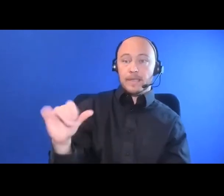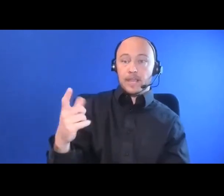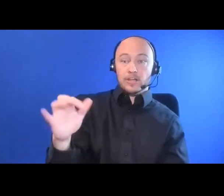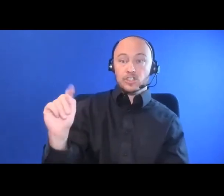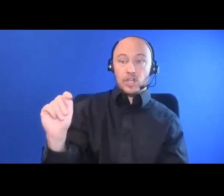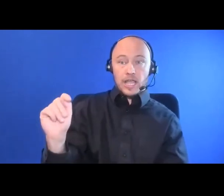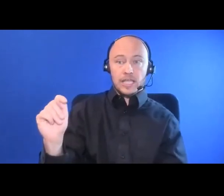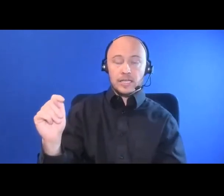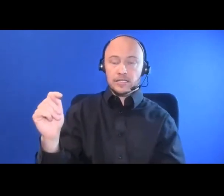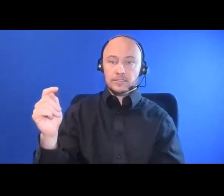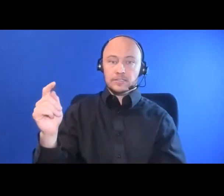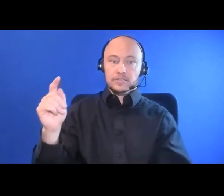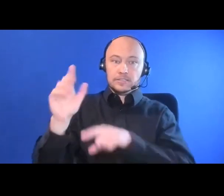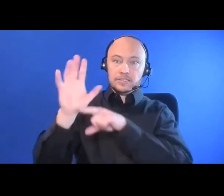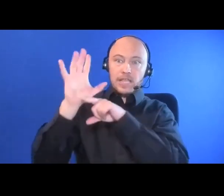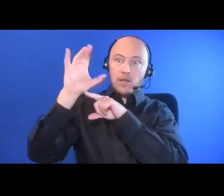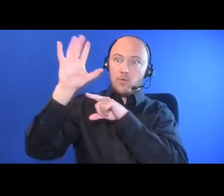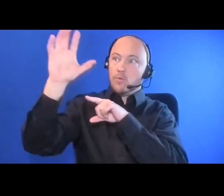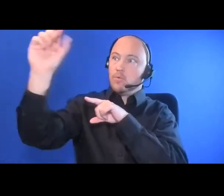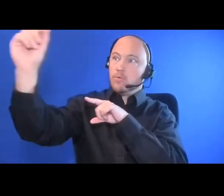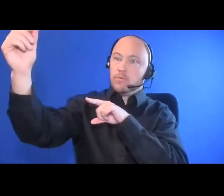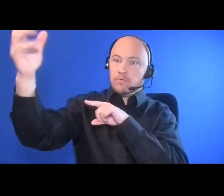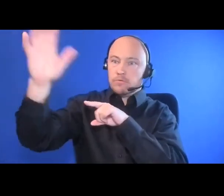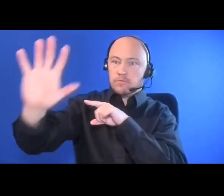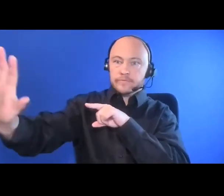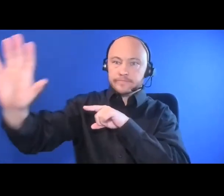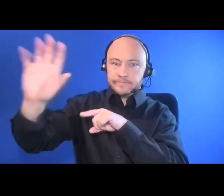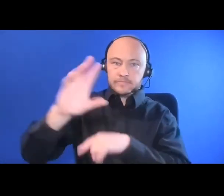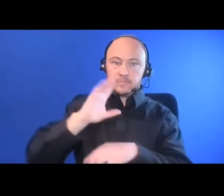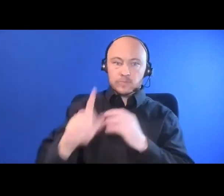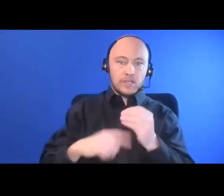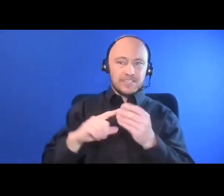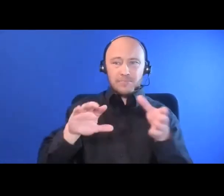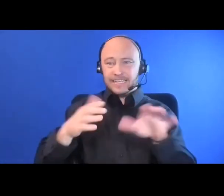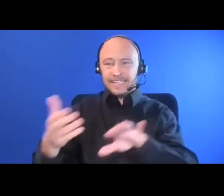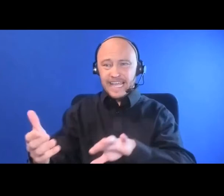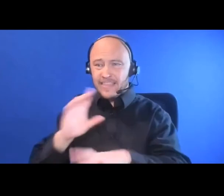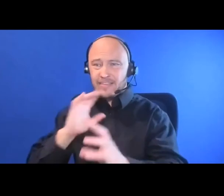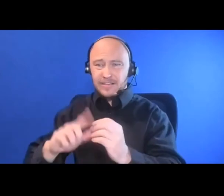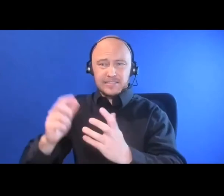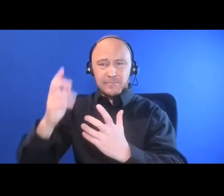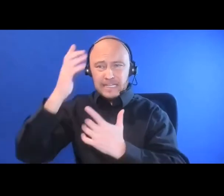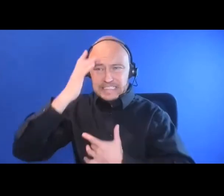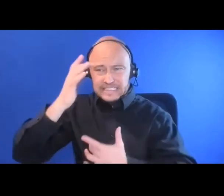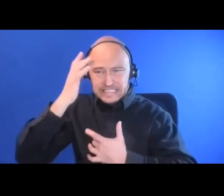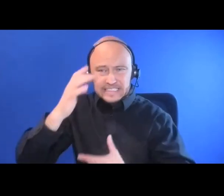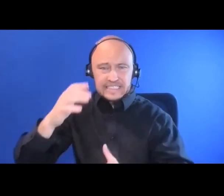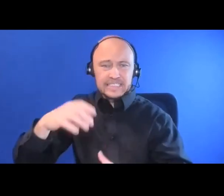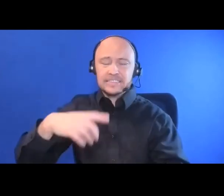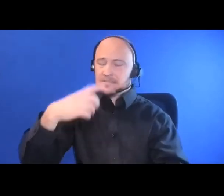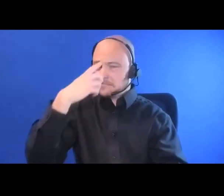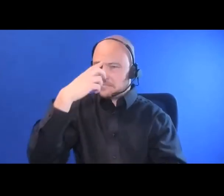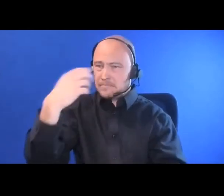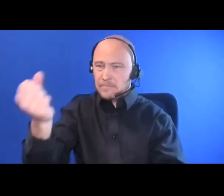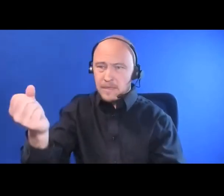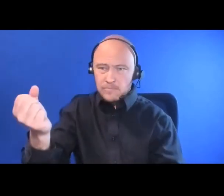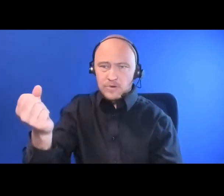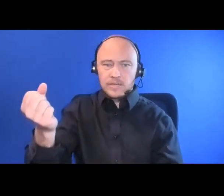and it really talks about death and disease and memory loss. "Never Let Me Go"